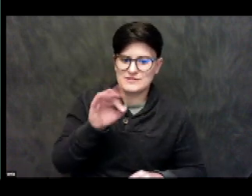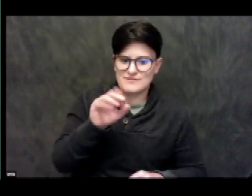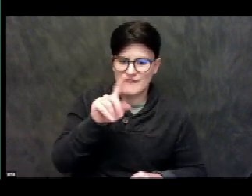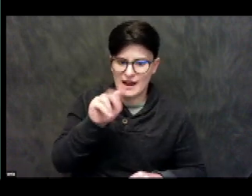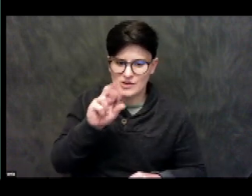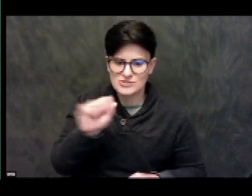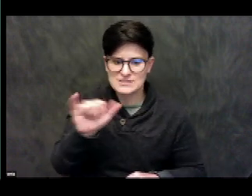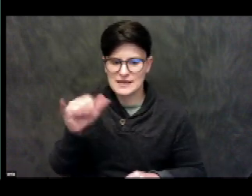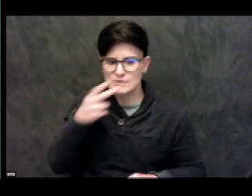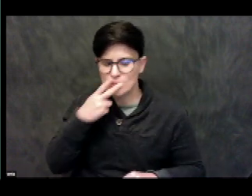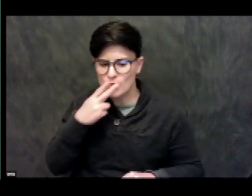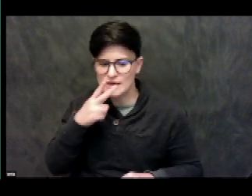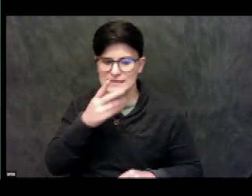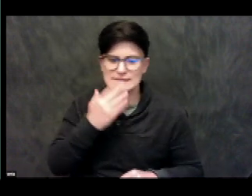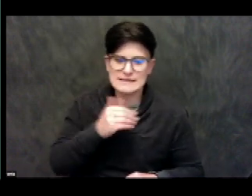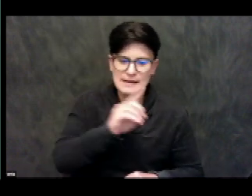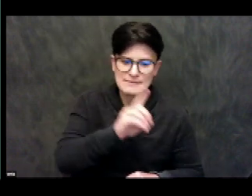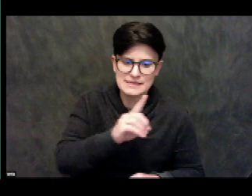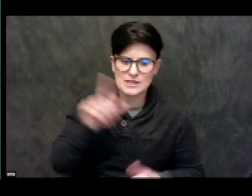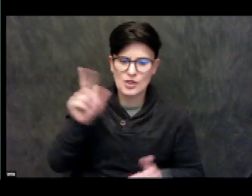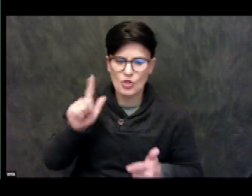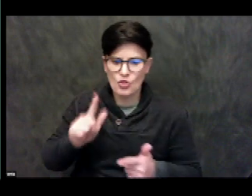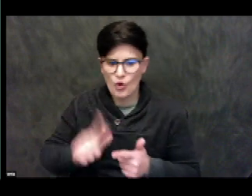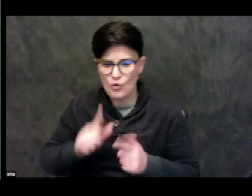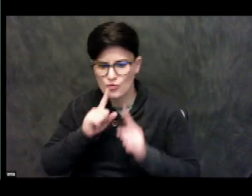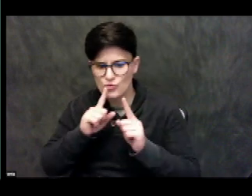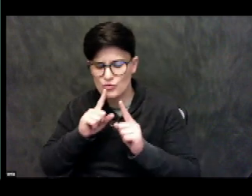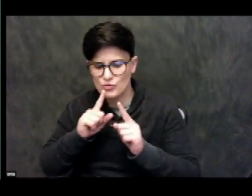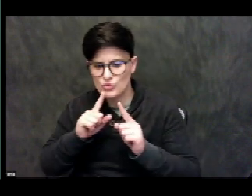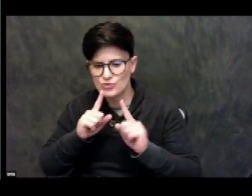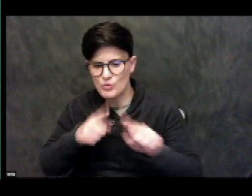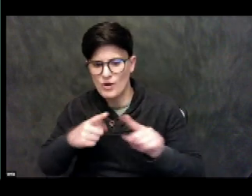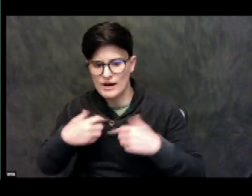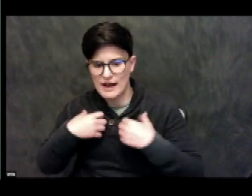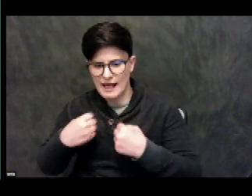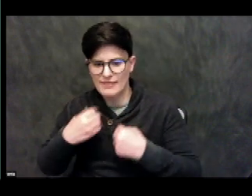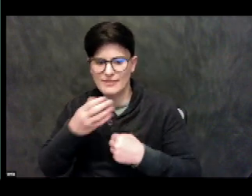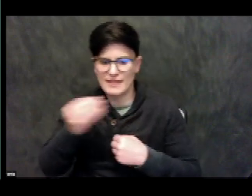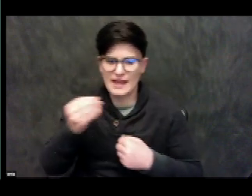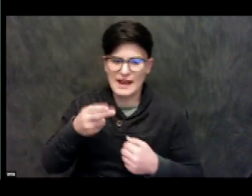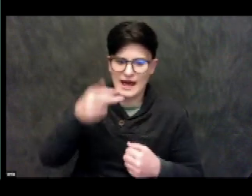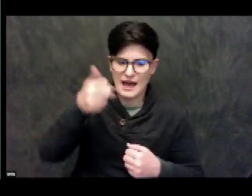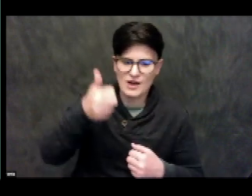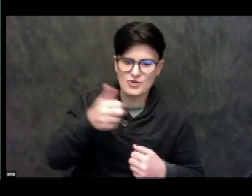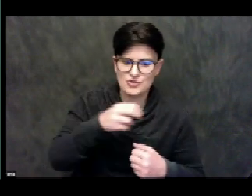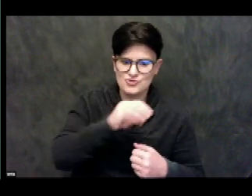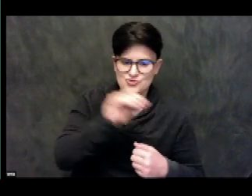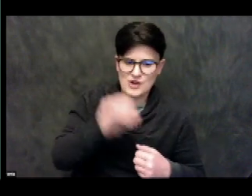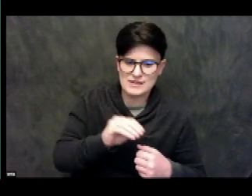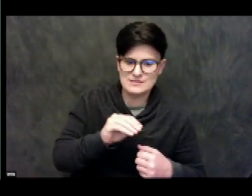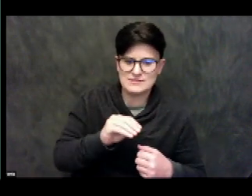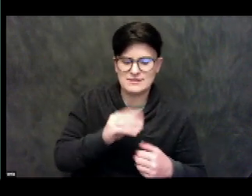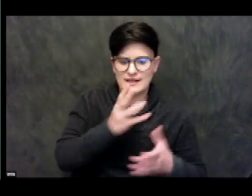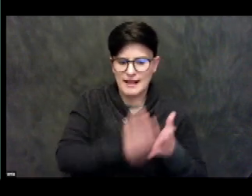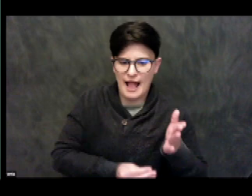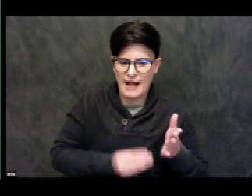and higher rates of lack of emotional support. Unfortunately, the same patients have more pregnancy and birth complications